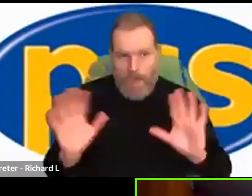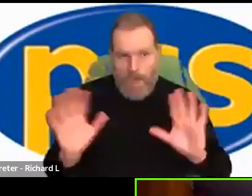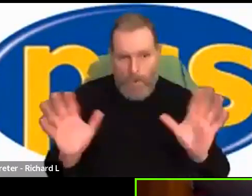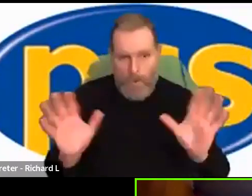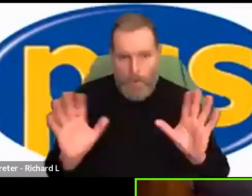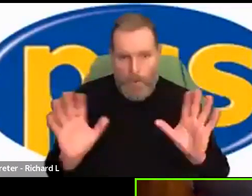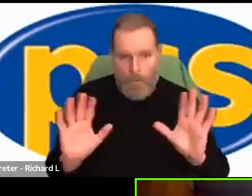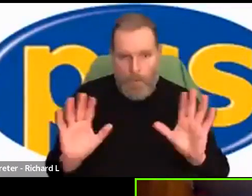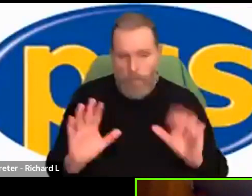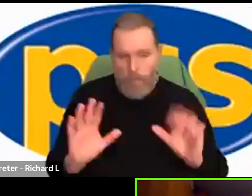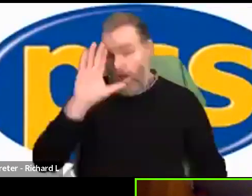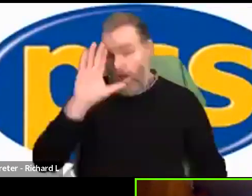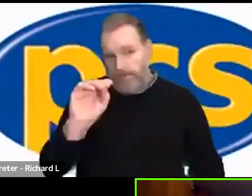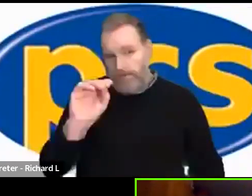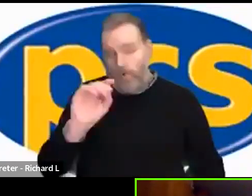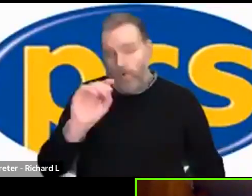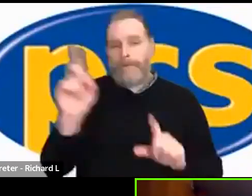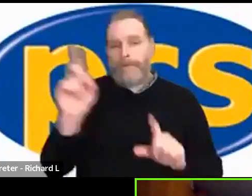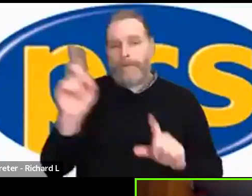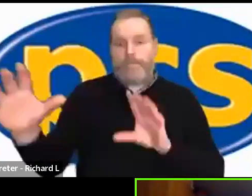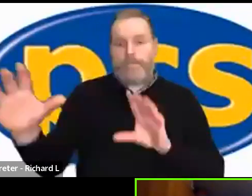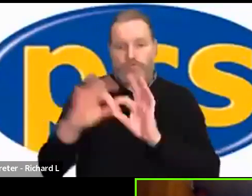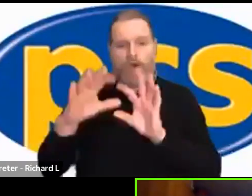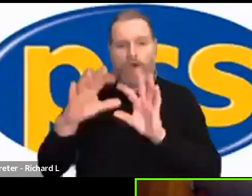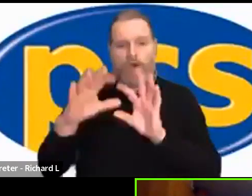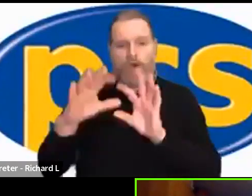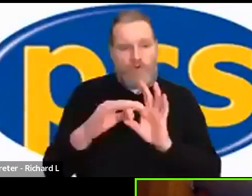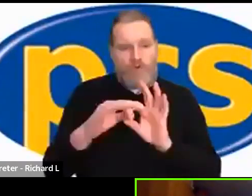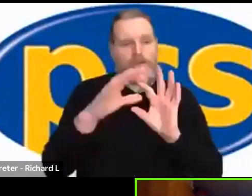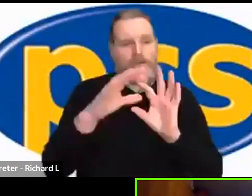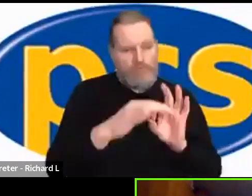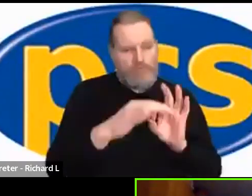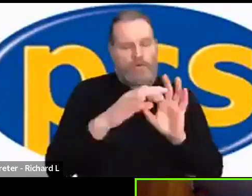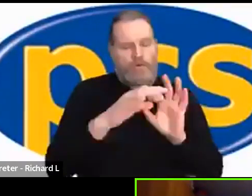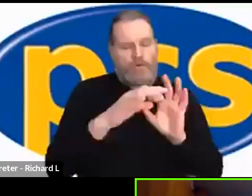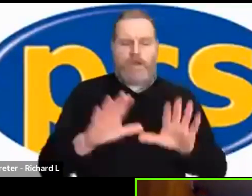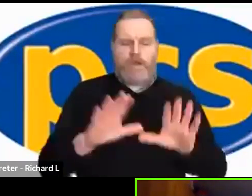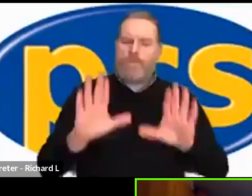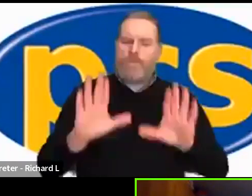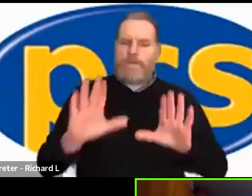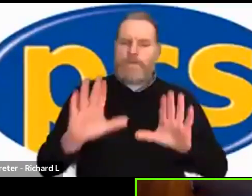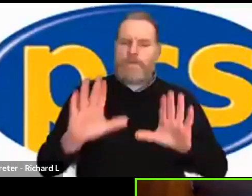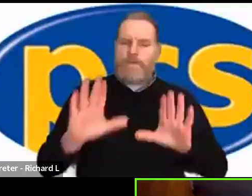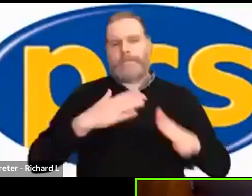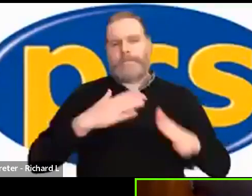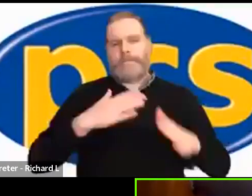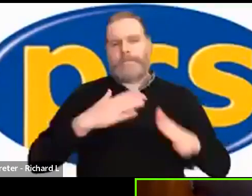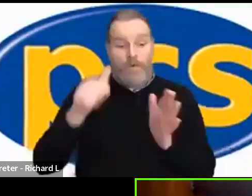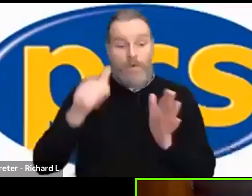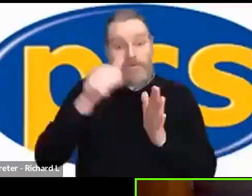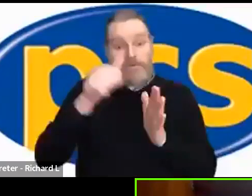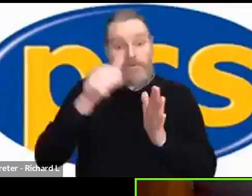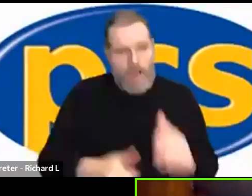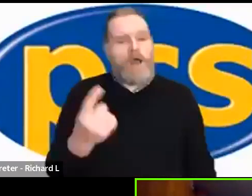There's still quite a number of There's still quite a number of people joining. Apologies for people joining. Apologies for people joining. Apologies for the slightly late start but the slightly late start but the slightly late start but we'll get going as soon as we'll get going as soon as